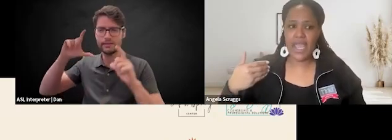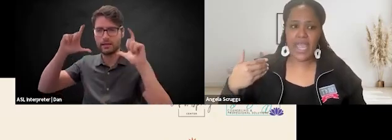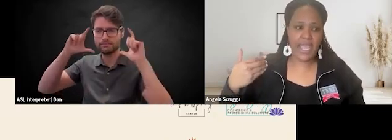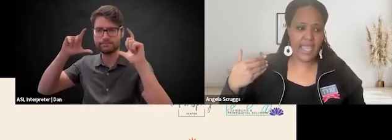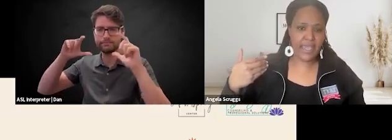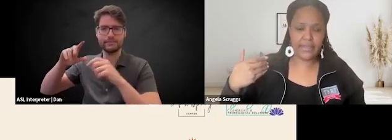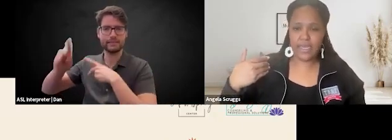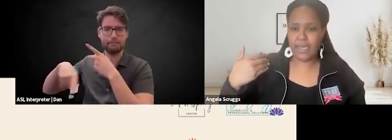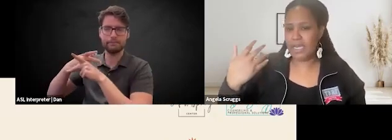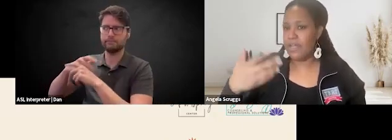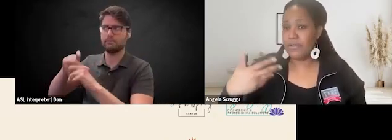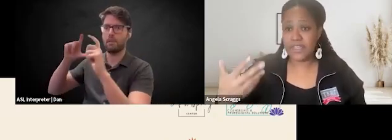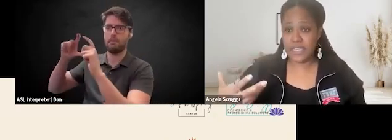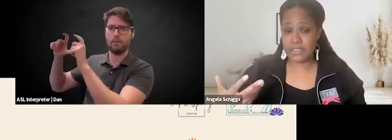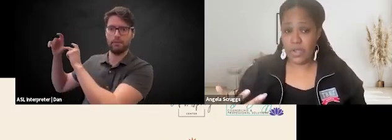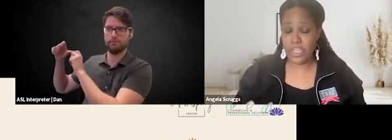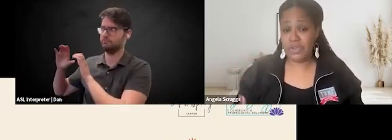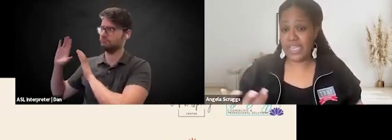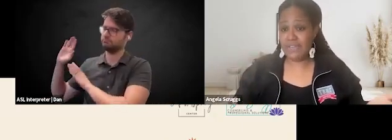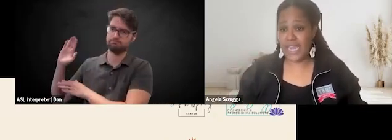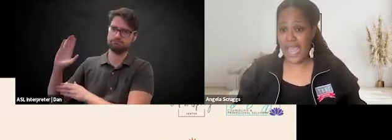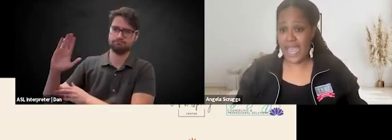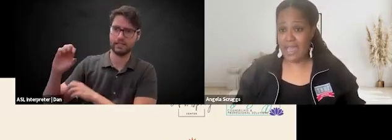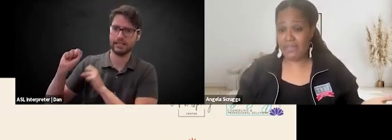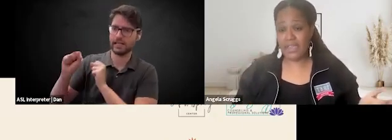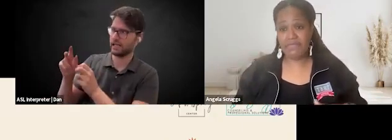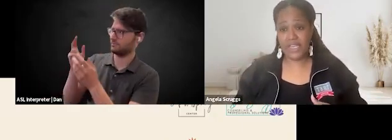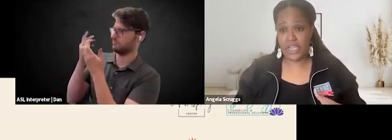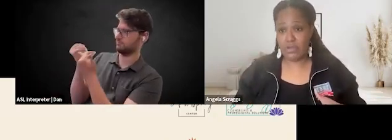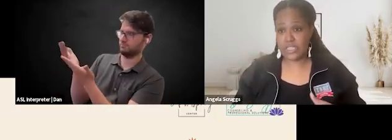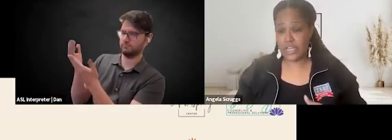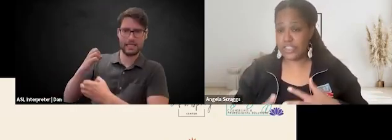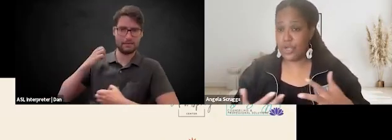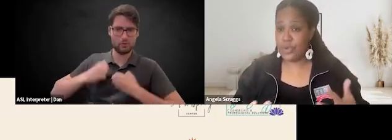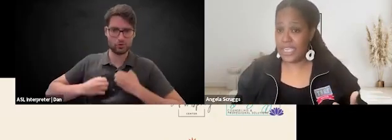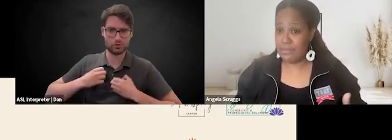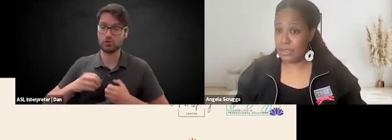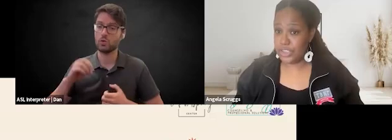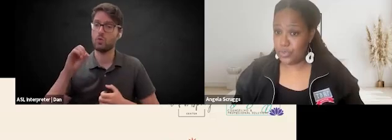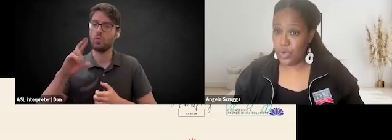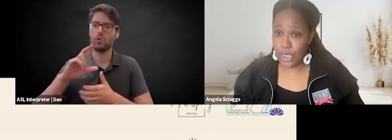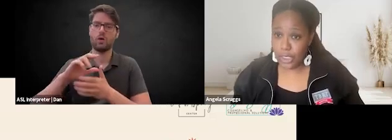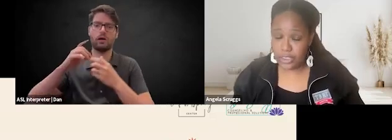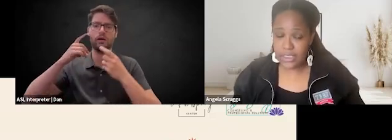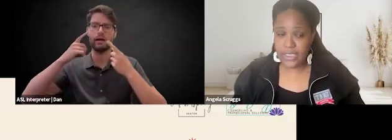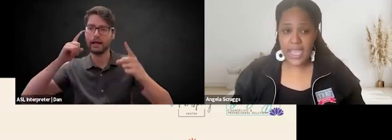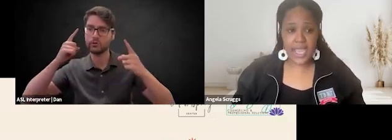and, um... other things on it, you could even have videos that are showing emotion words